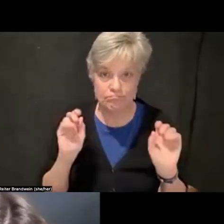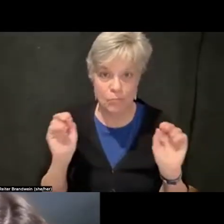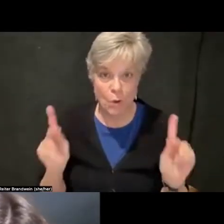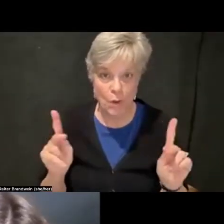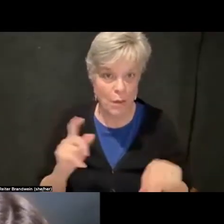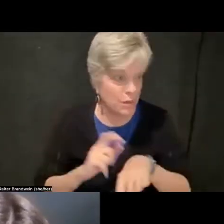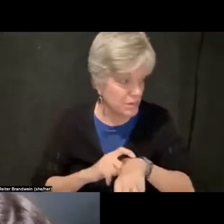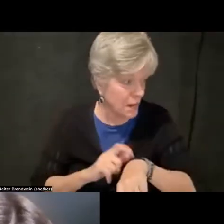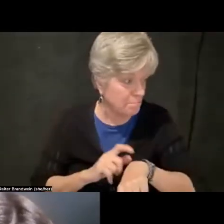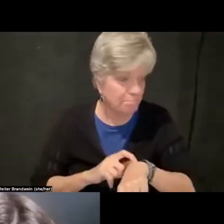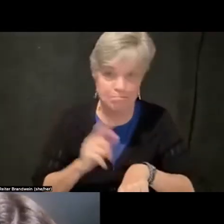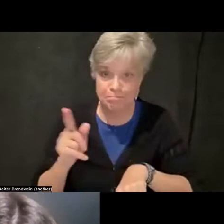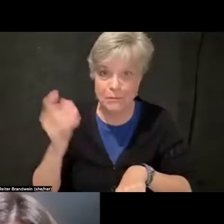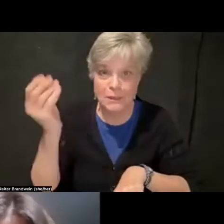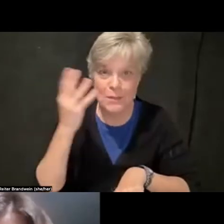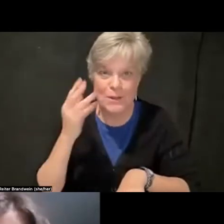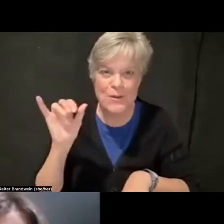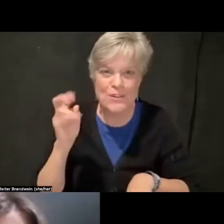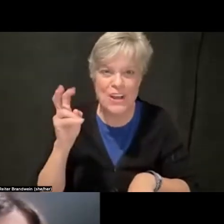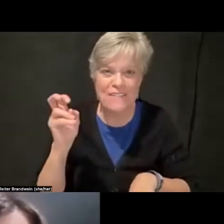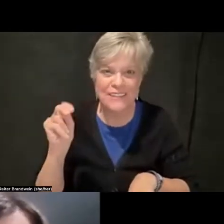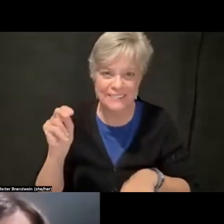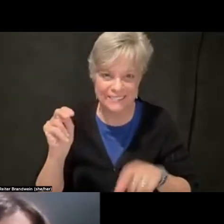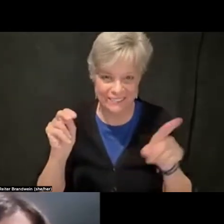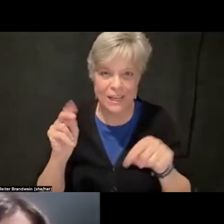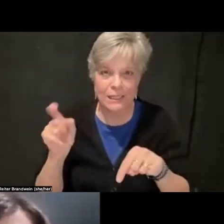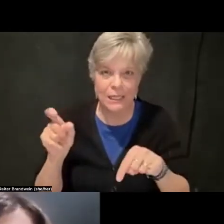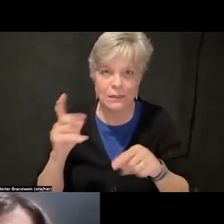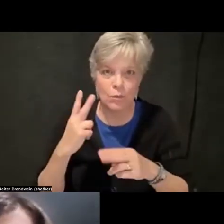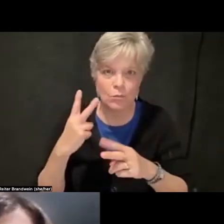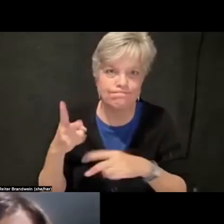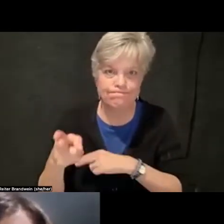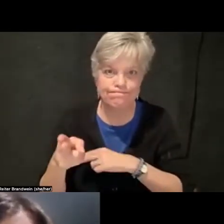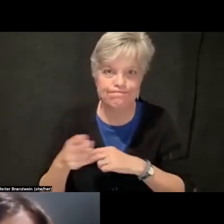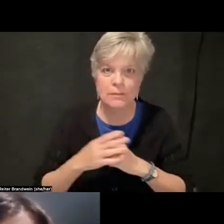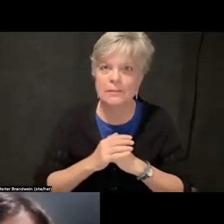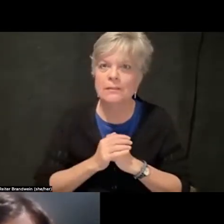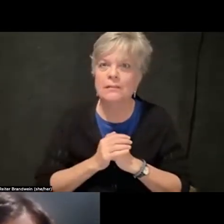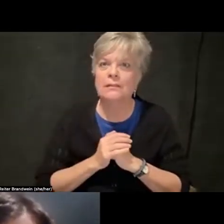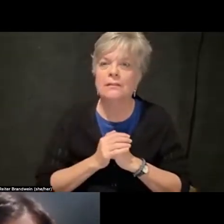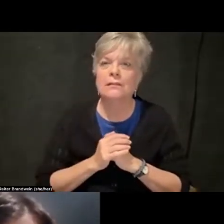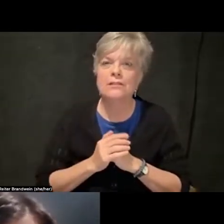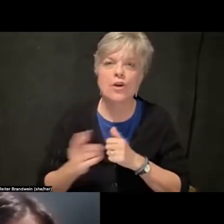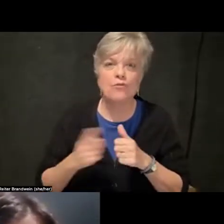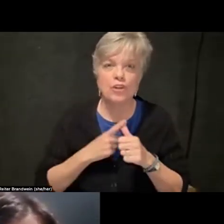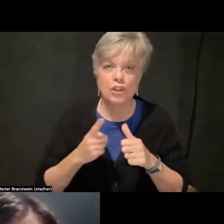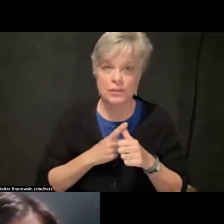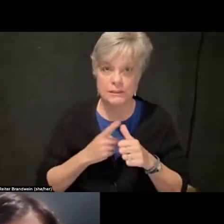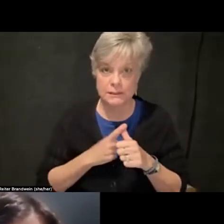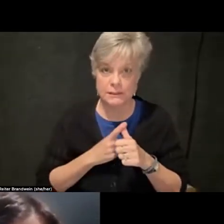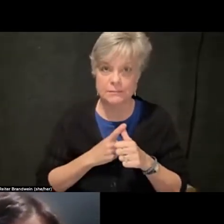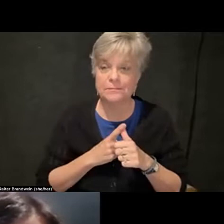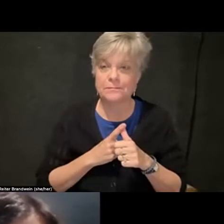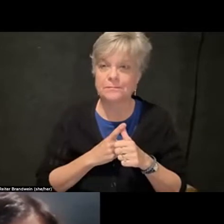Let me know what, Javin. Okay, so first again, right?